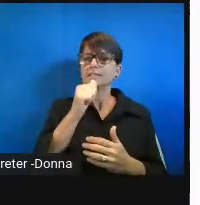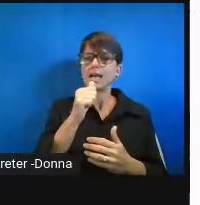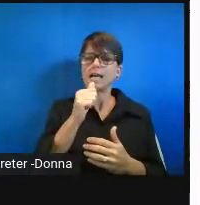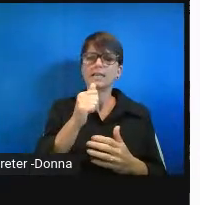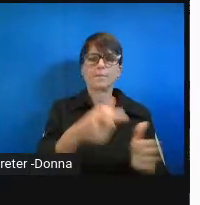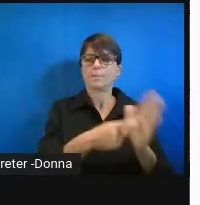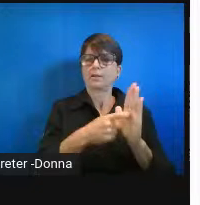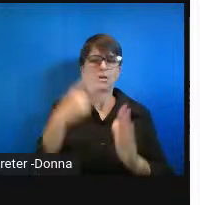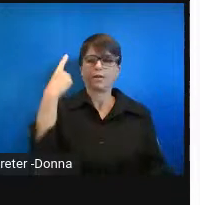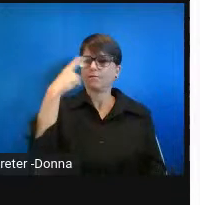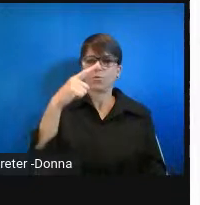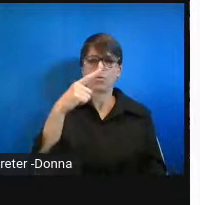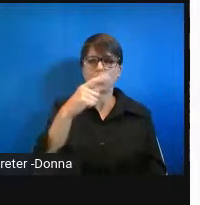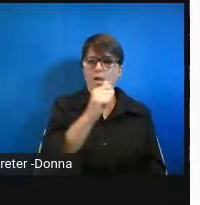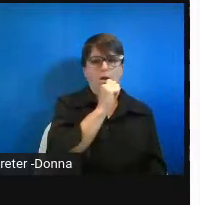is mostly from 2018 and they plan